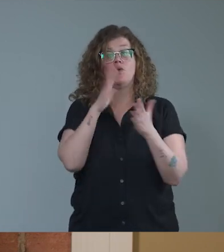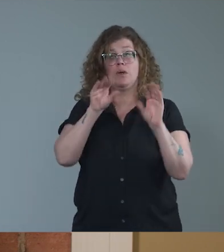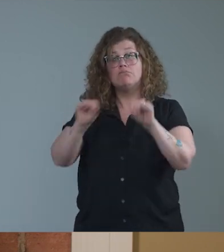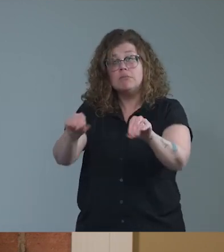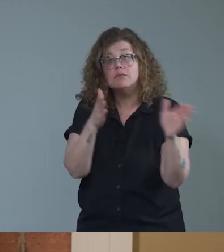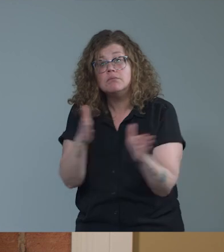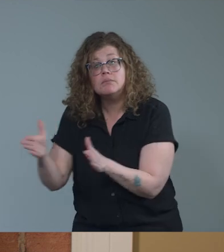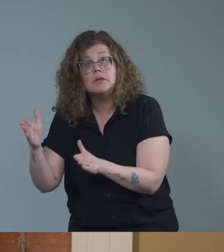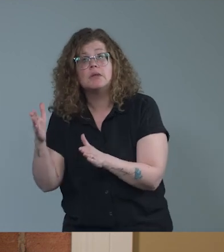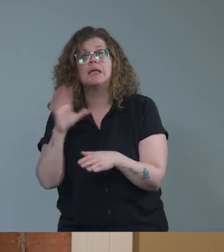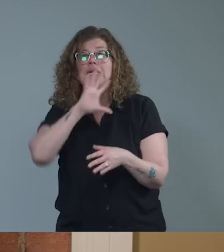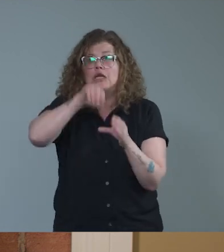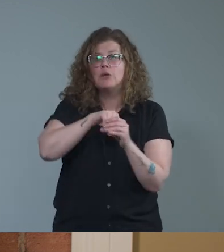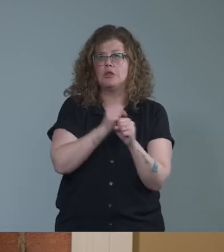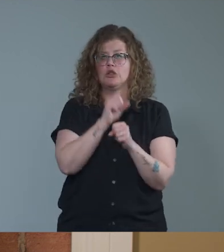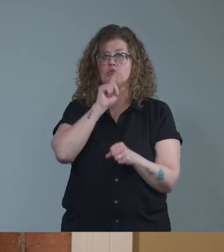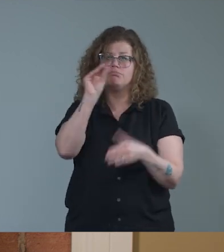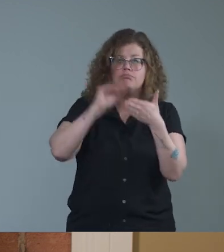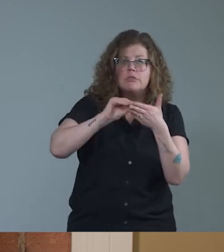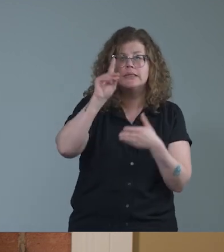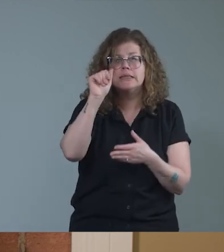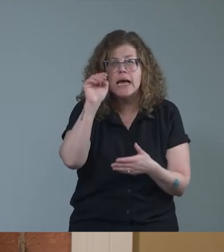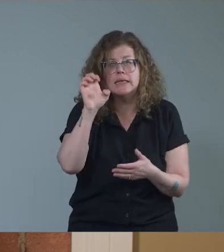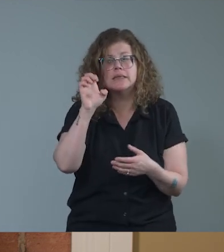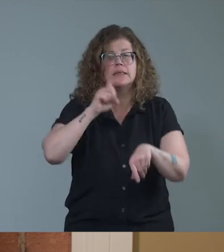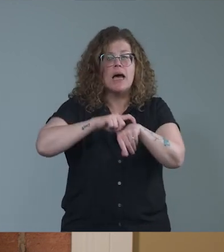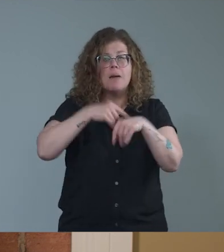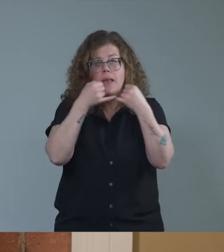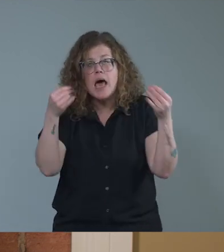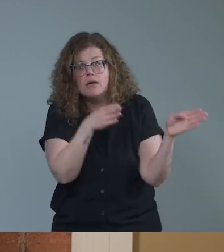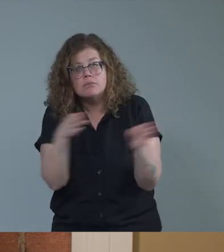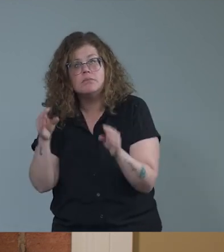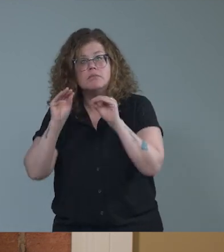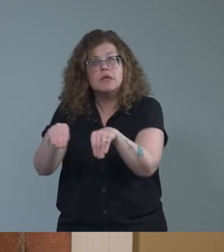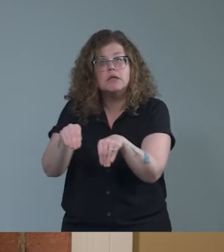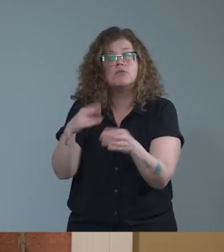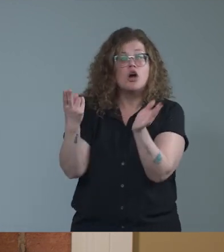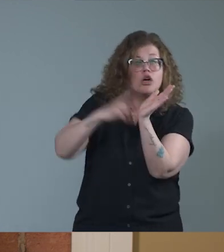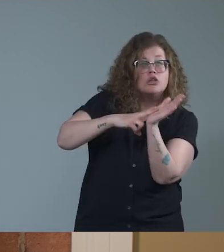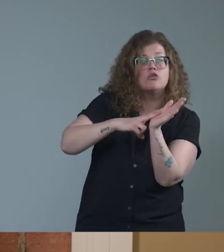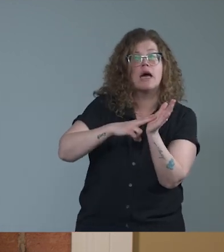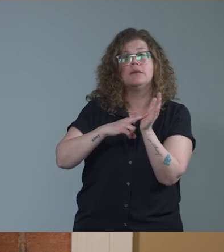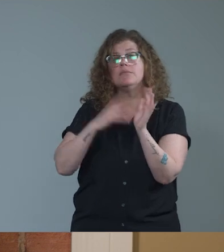is ensured. So it is a step-by-step plan that's going to alleviate any concerns, making sure